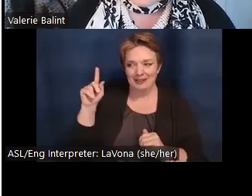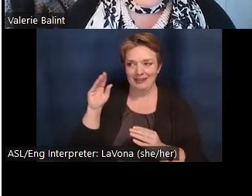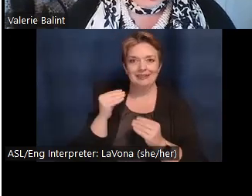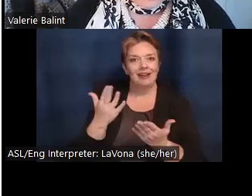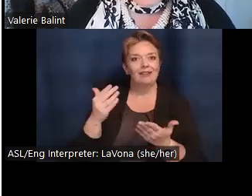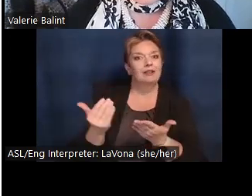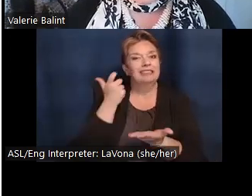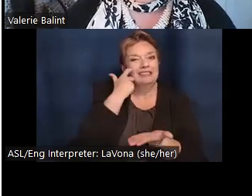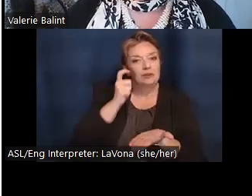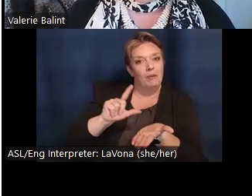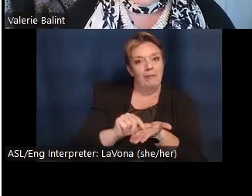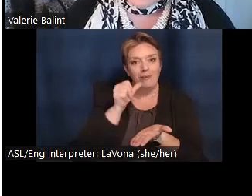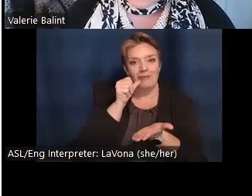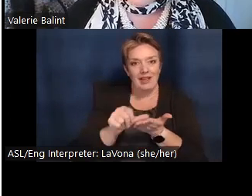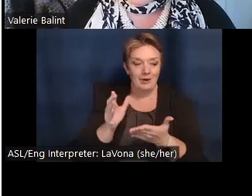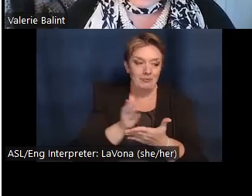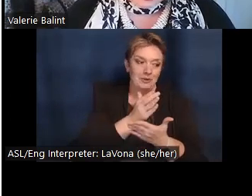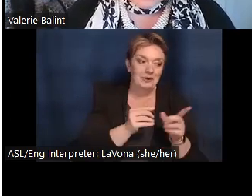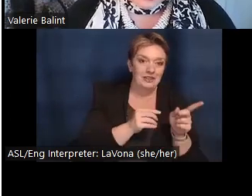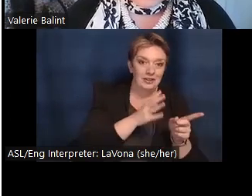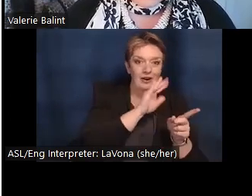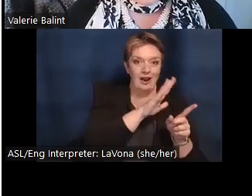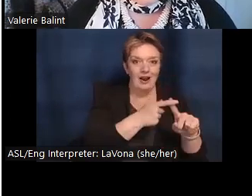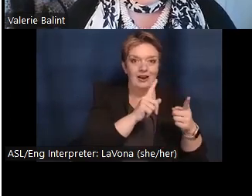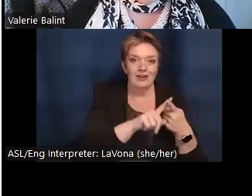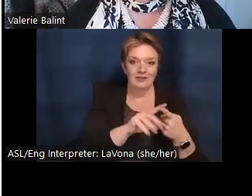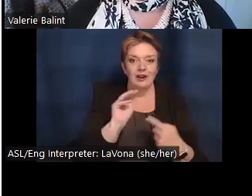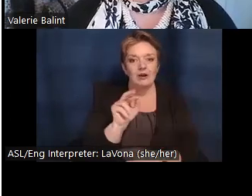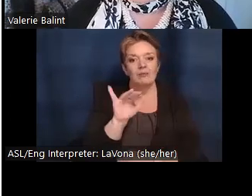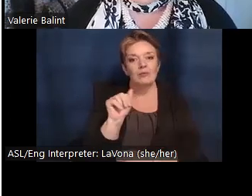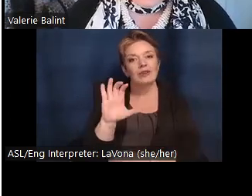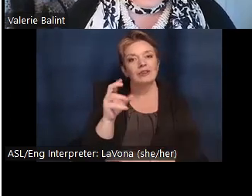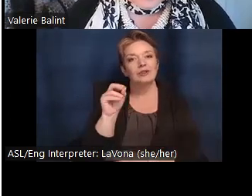between the artist and her friend Maria Chabot – who we will learn more about this evening–